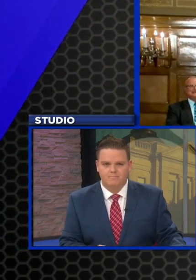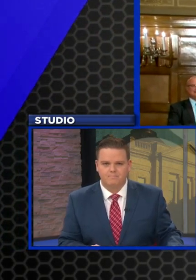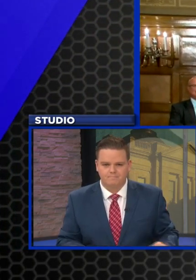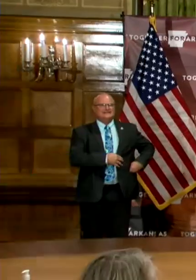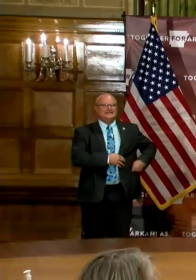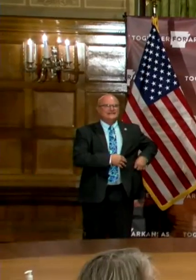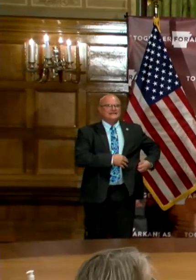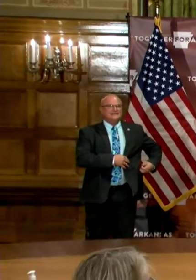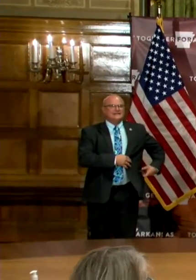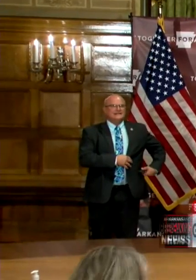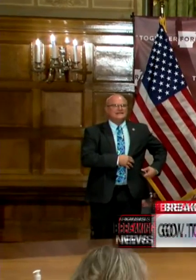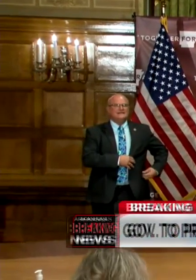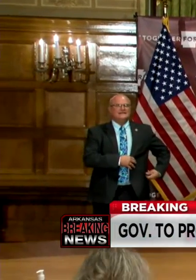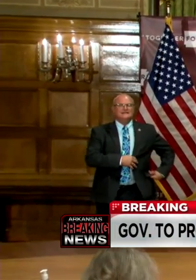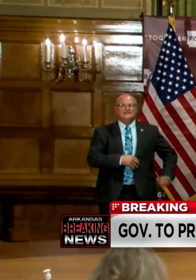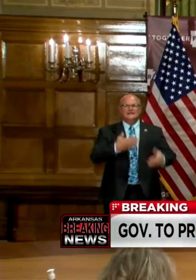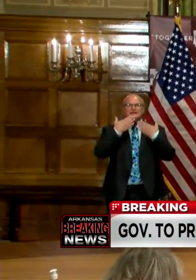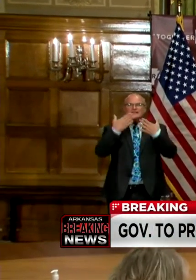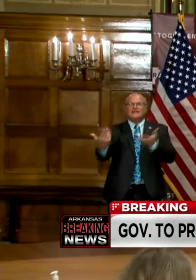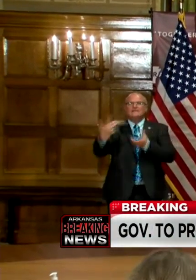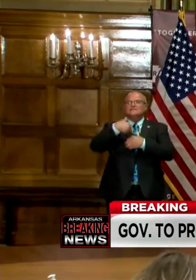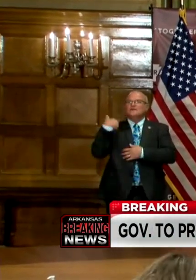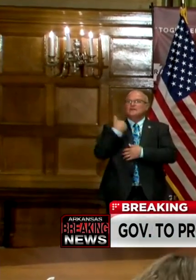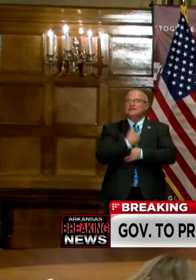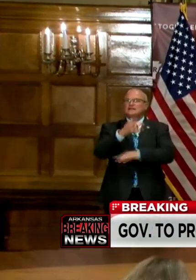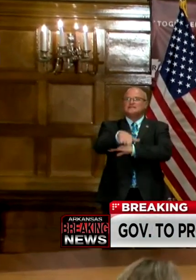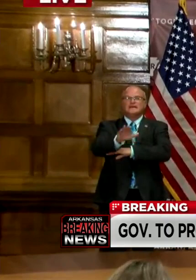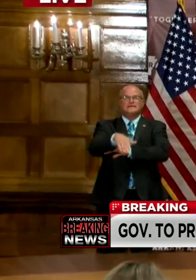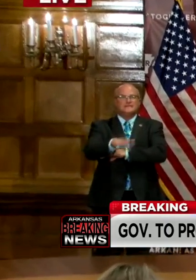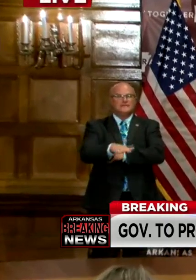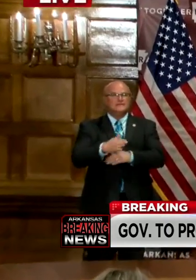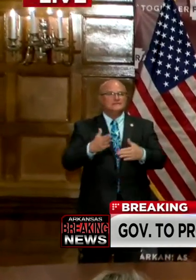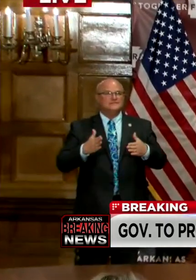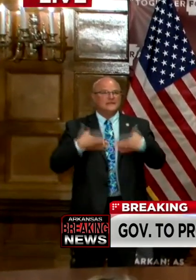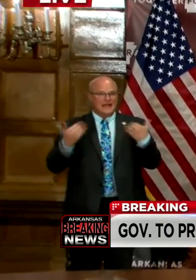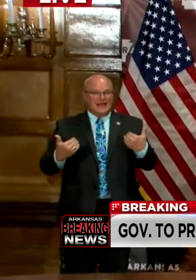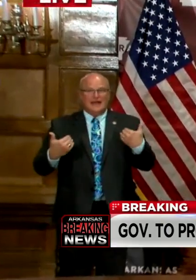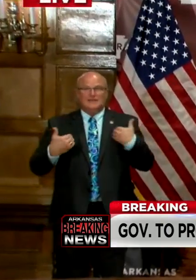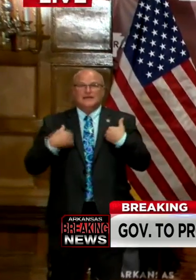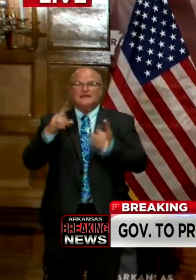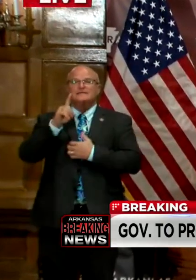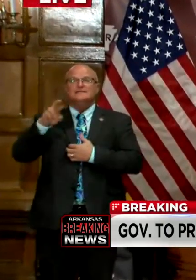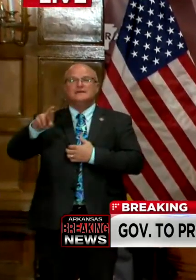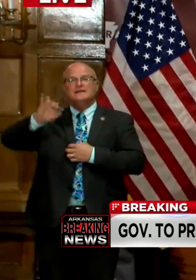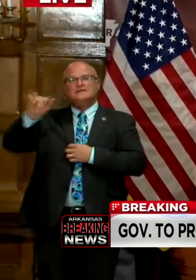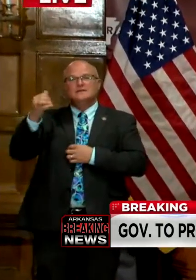HE'S ABOUT TO DLIFORT SECOND COVID-19 BRIEFING OF THIS WEEK